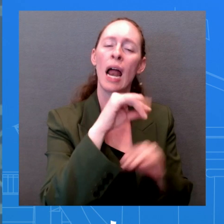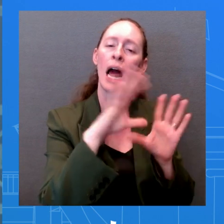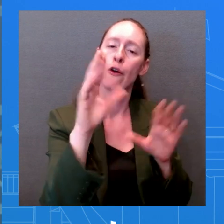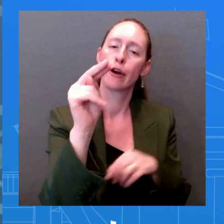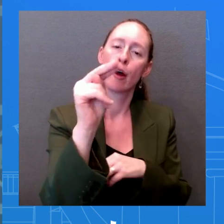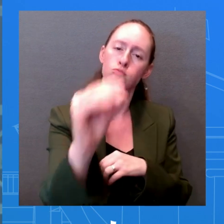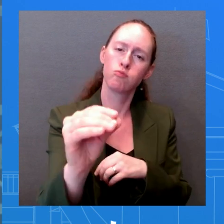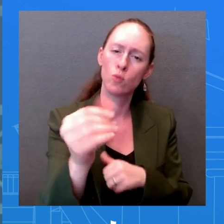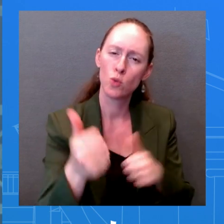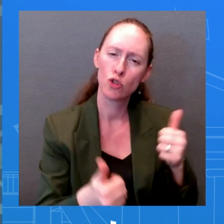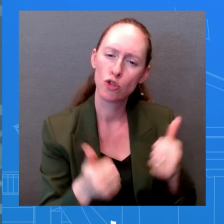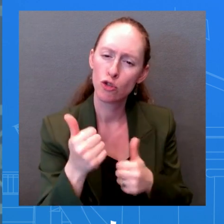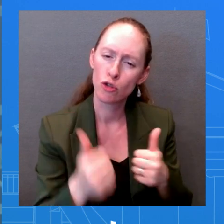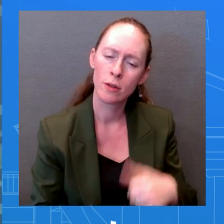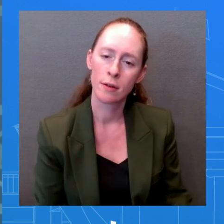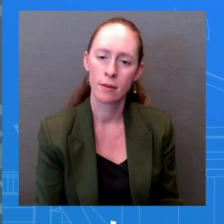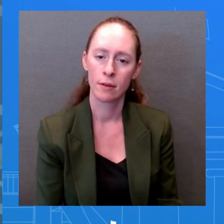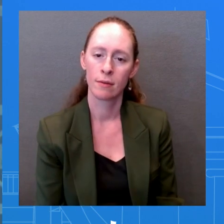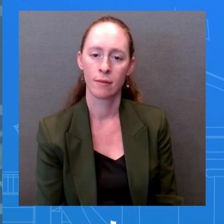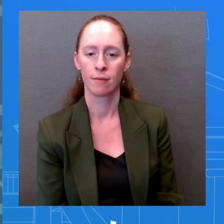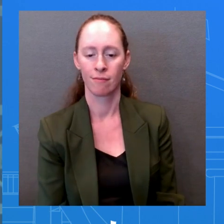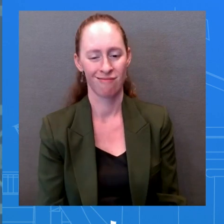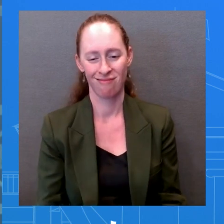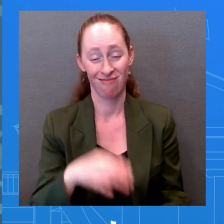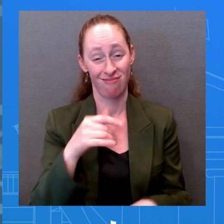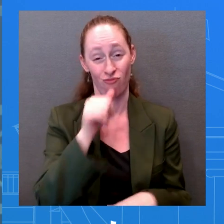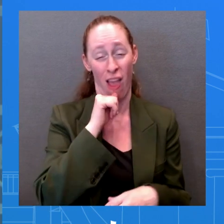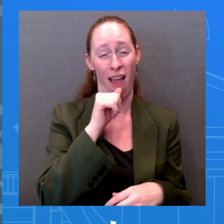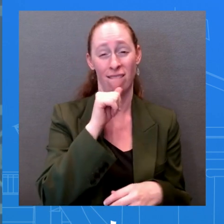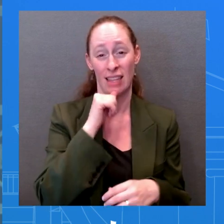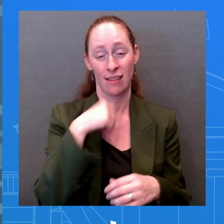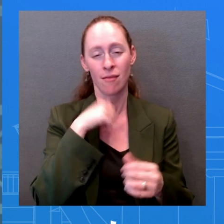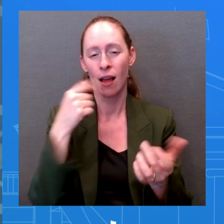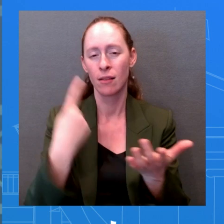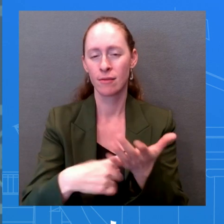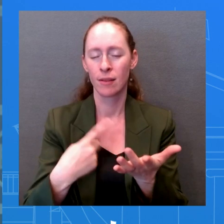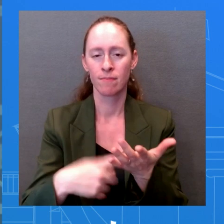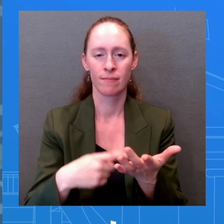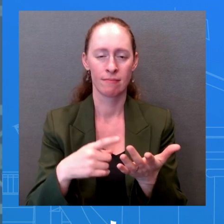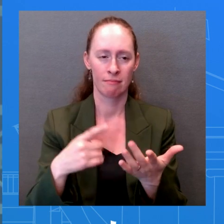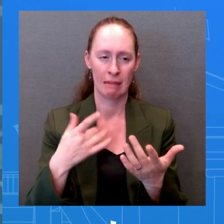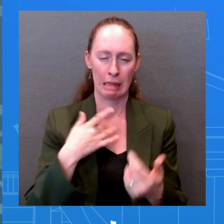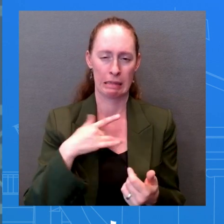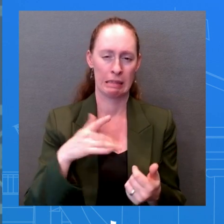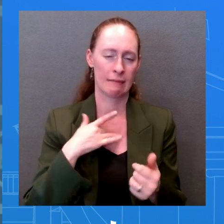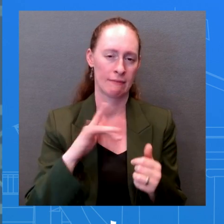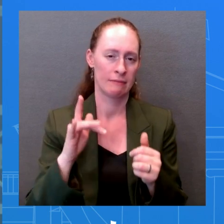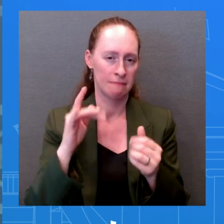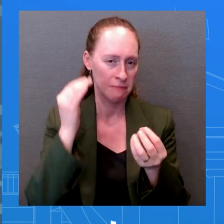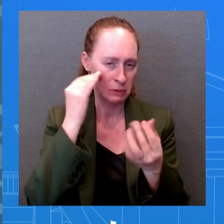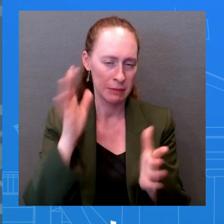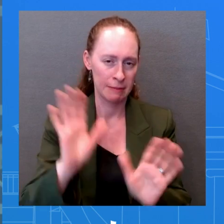just because of security reasons and we want to make sure that, you know, we're having these conversations in private.